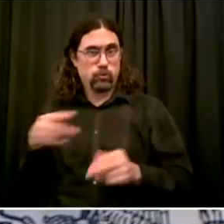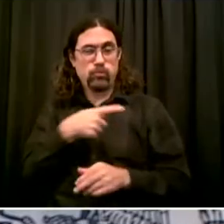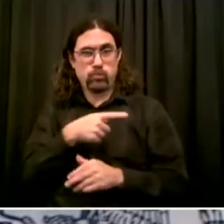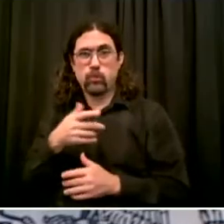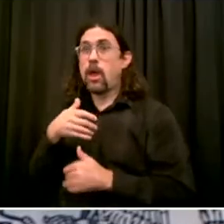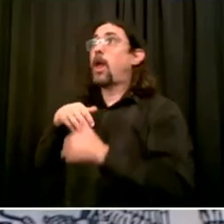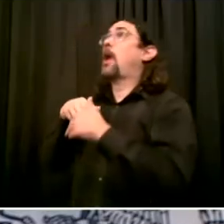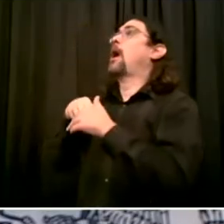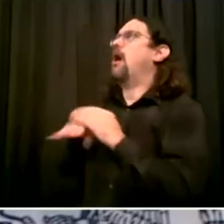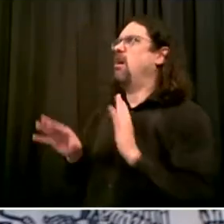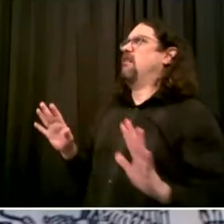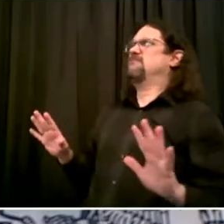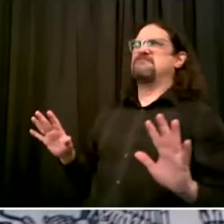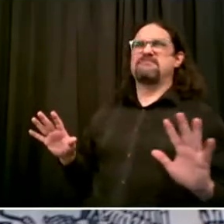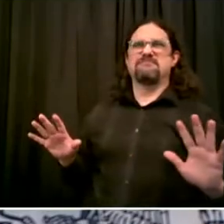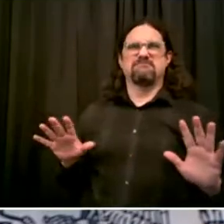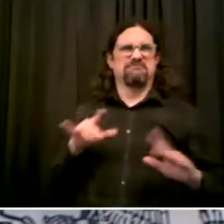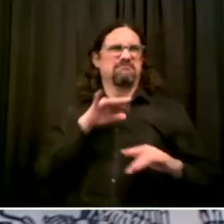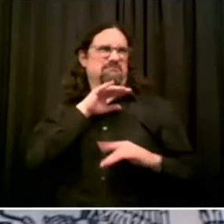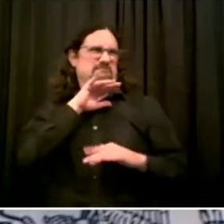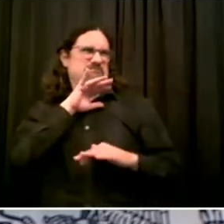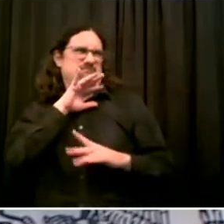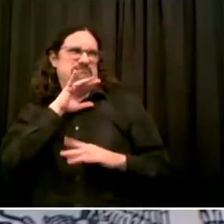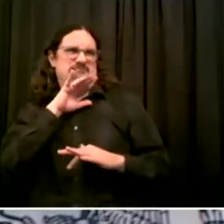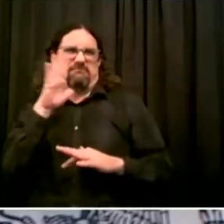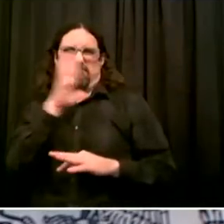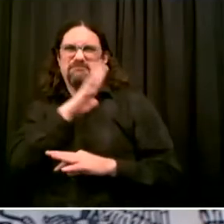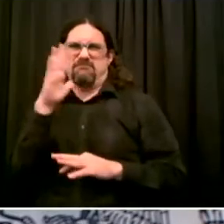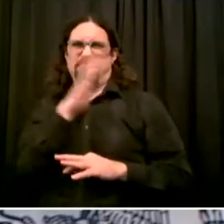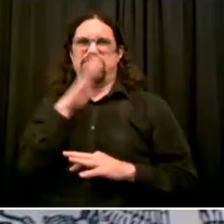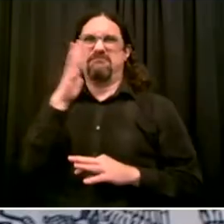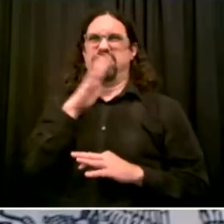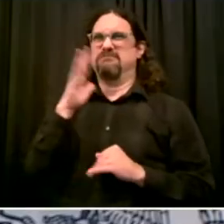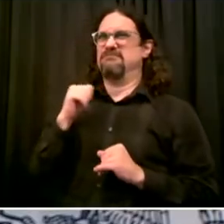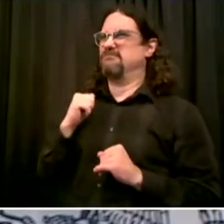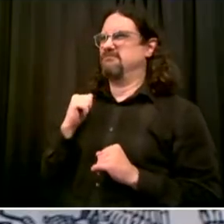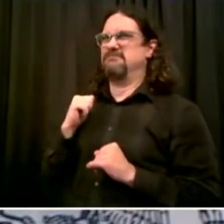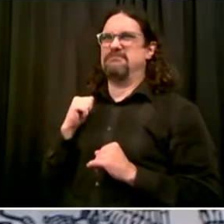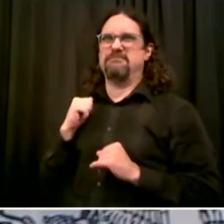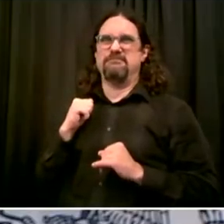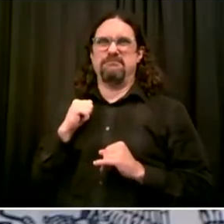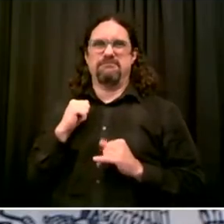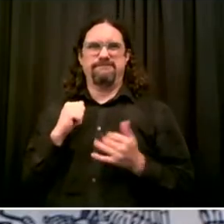AN ONGOING